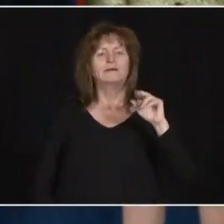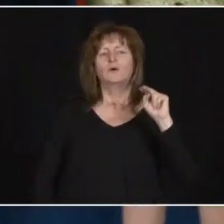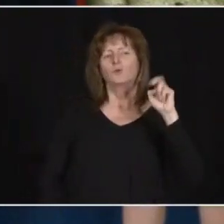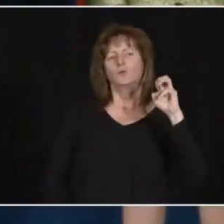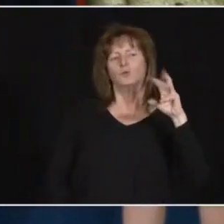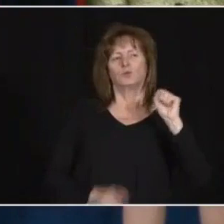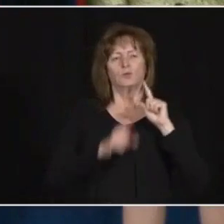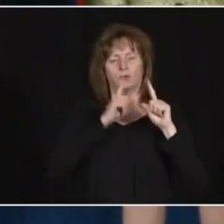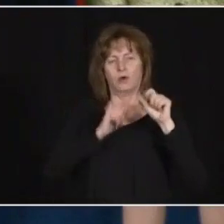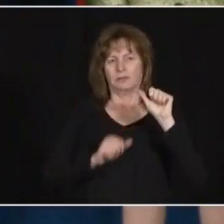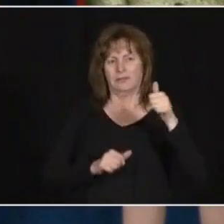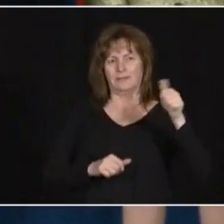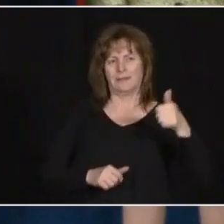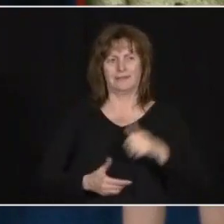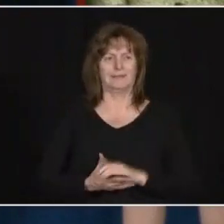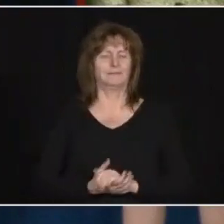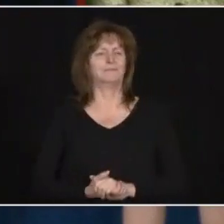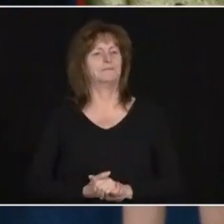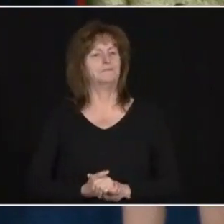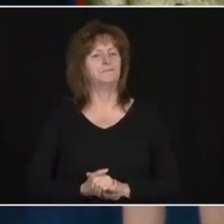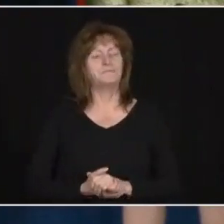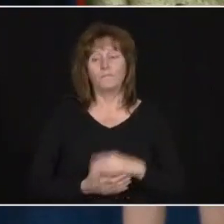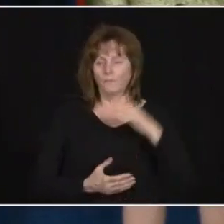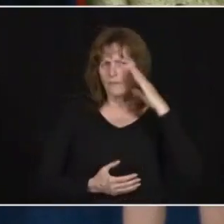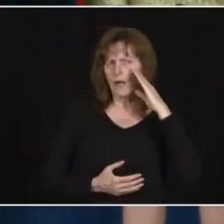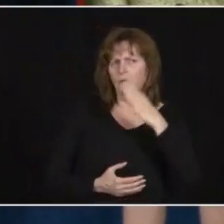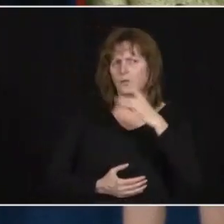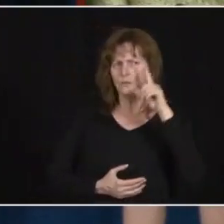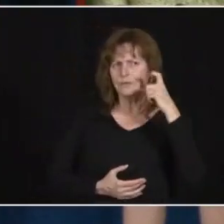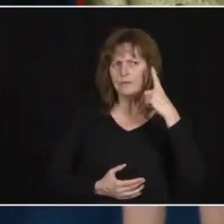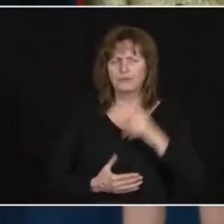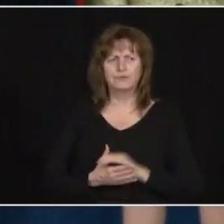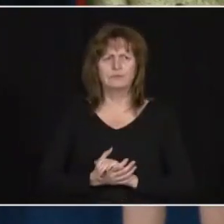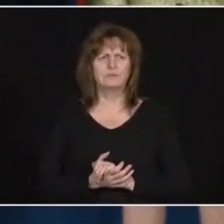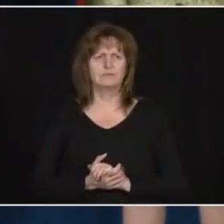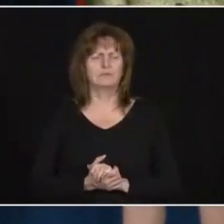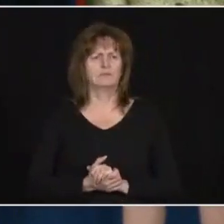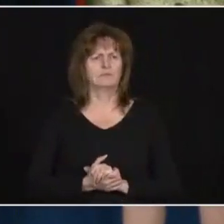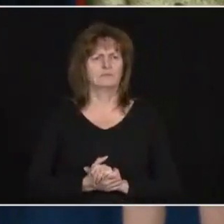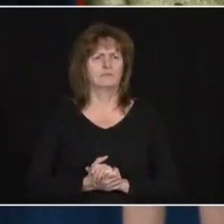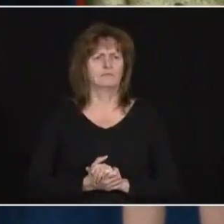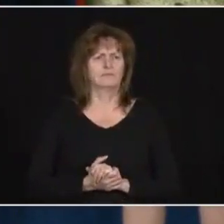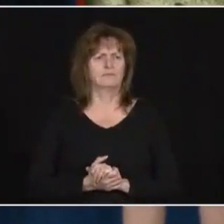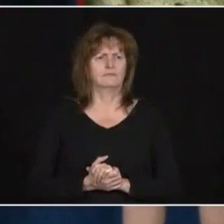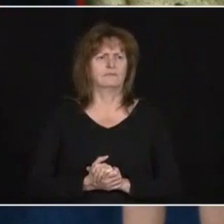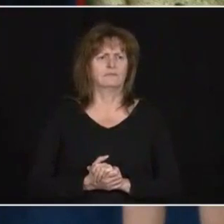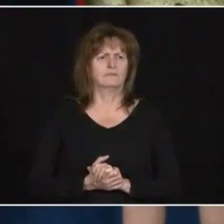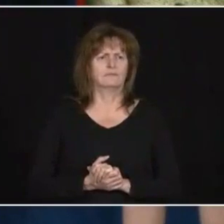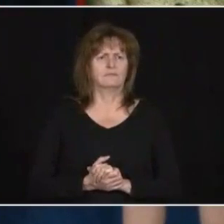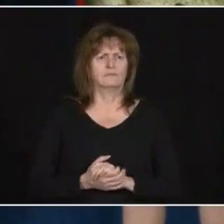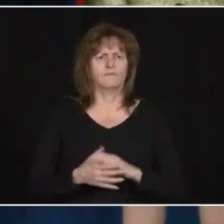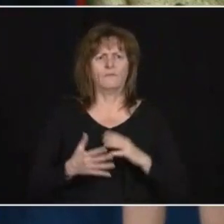Is it time for your government perhaps to mandate auto insurance companies to significantly reduce rates?